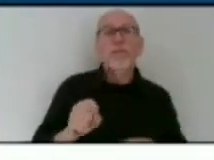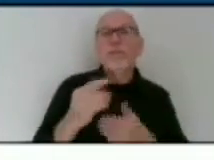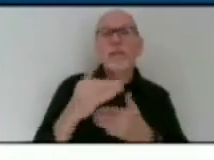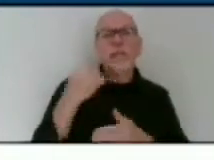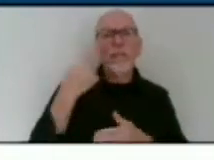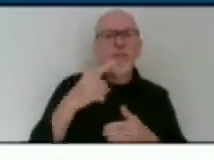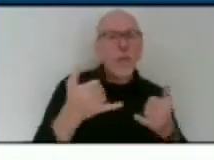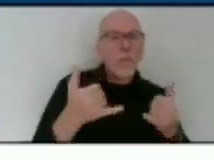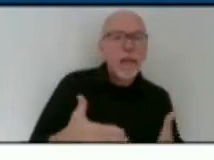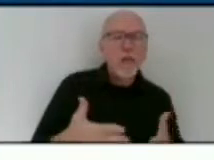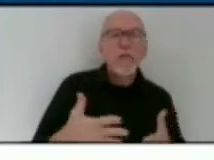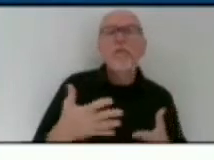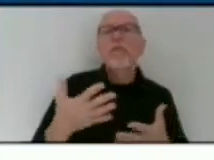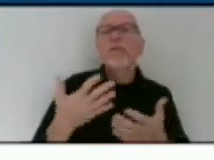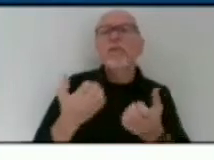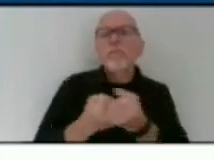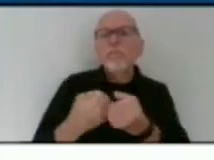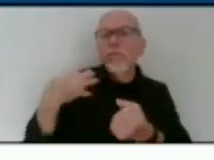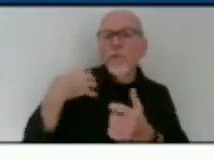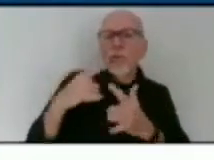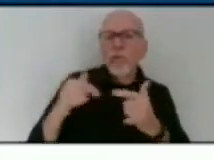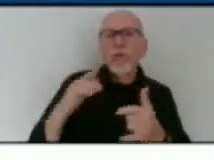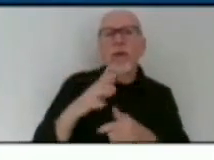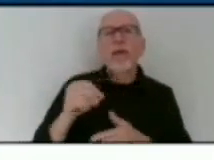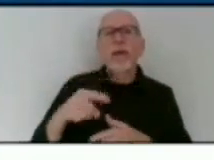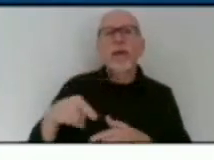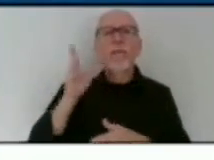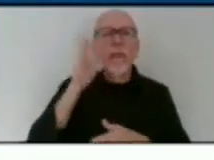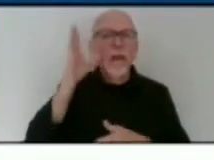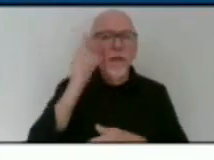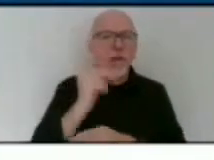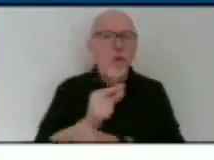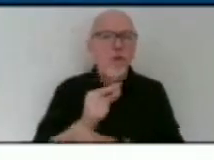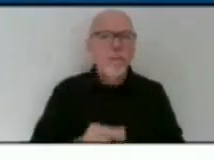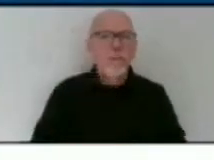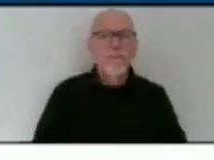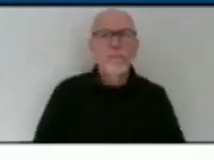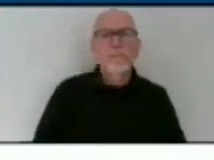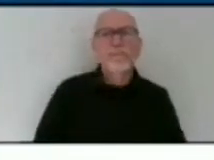personnel and a parent or parents and guardian, all non competing. A non